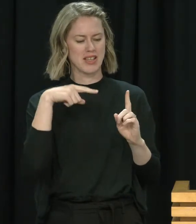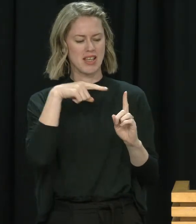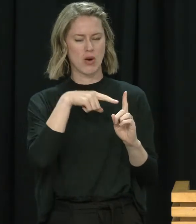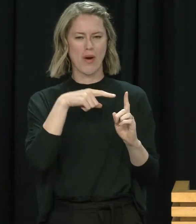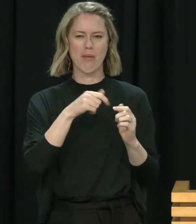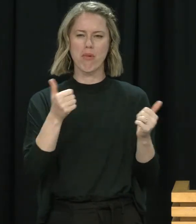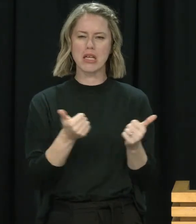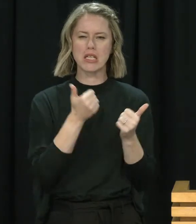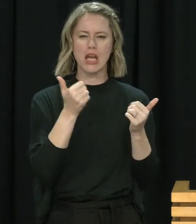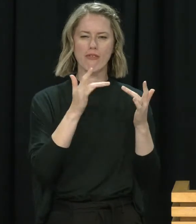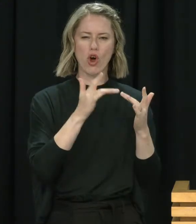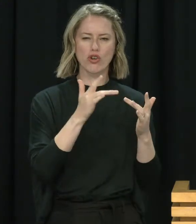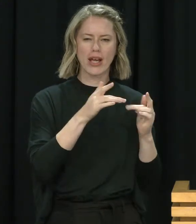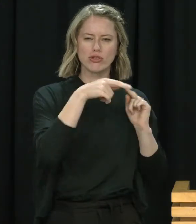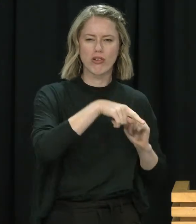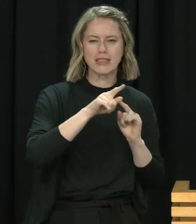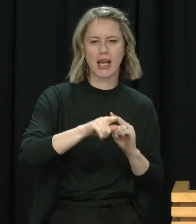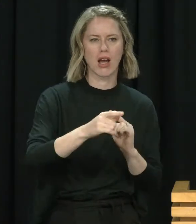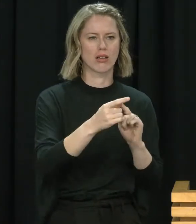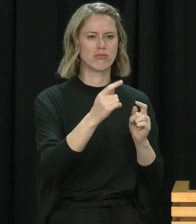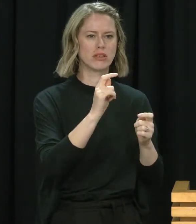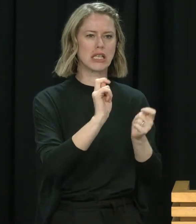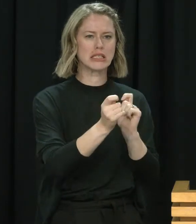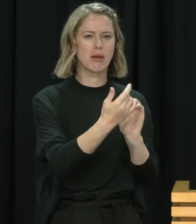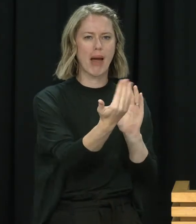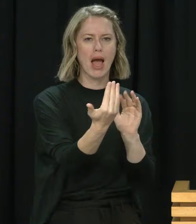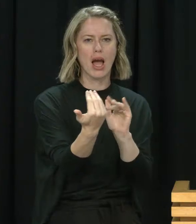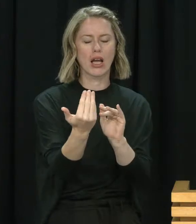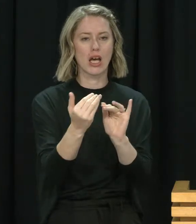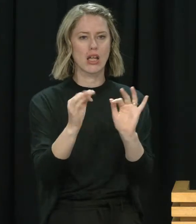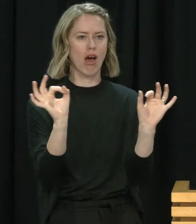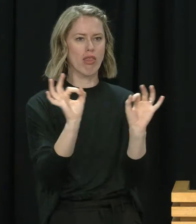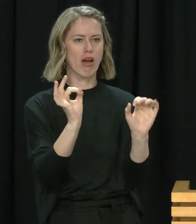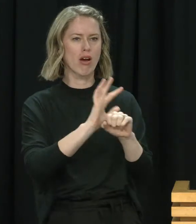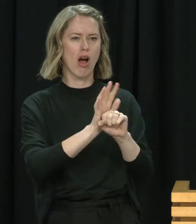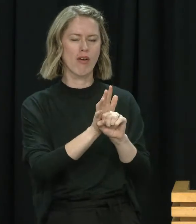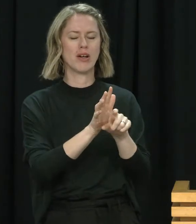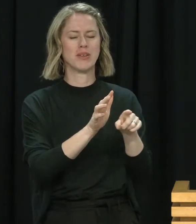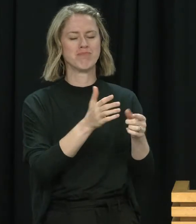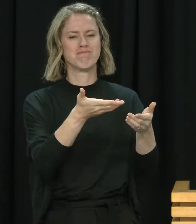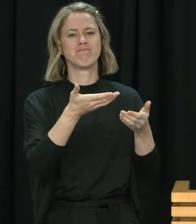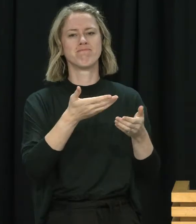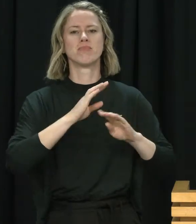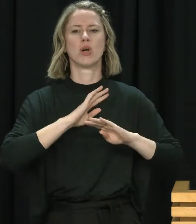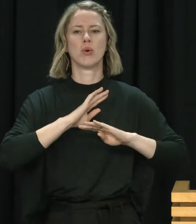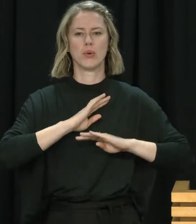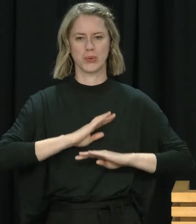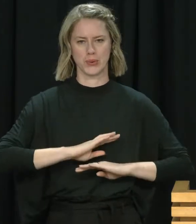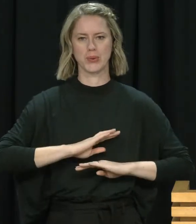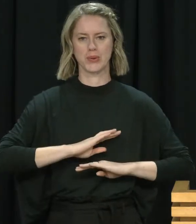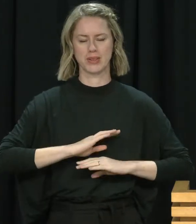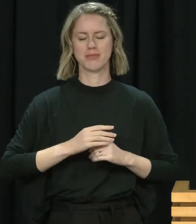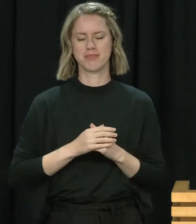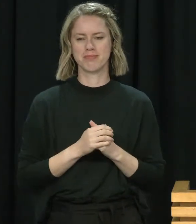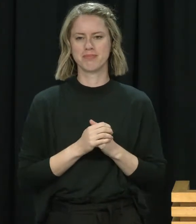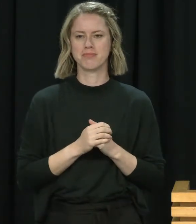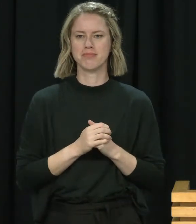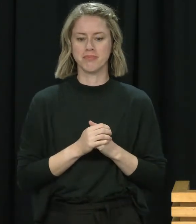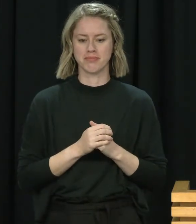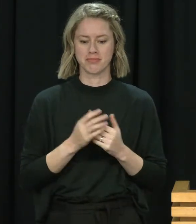Director-General remarked - and this was of some comfort to Cabinet as well - given the